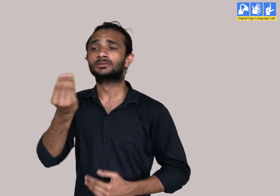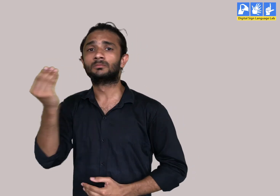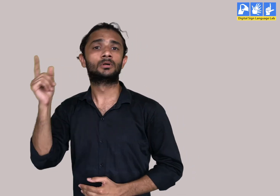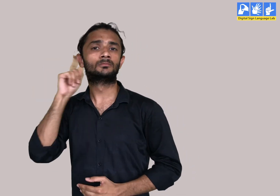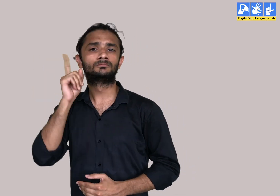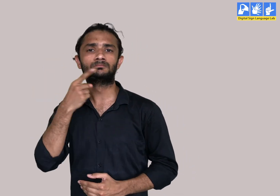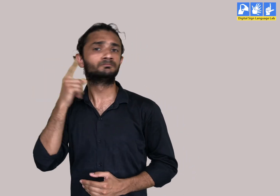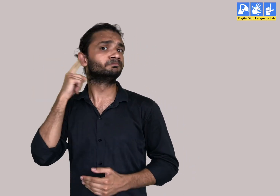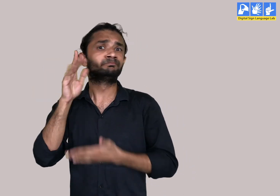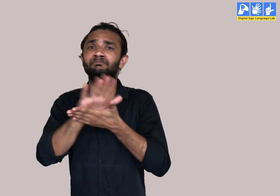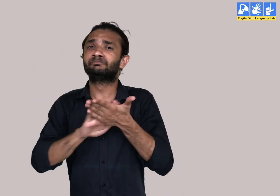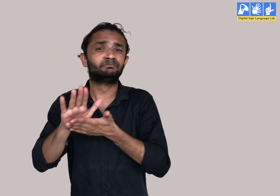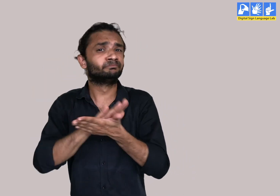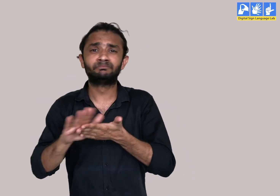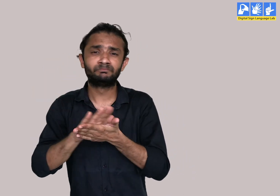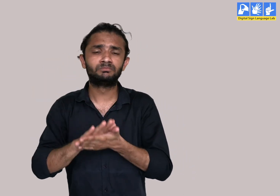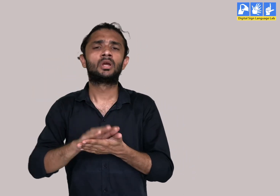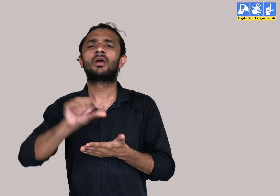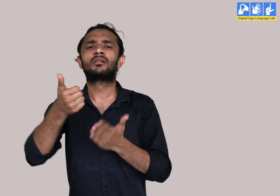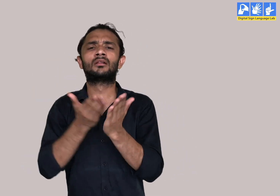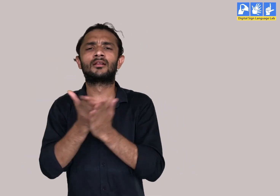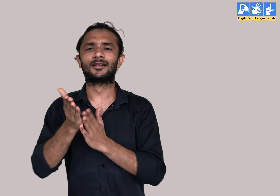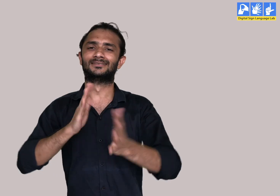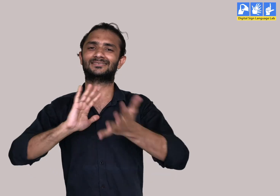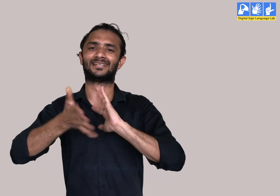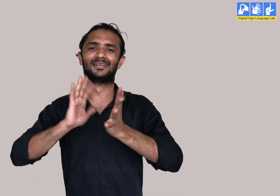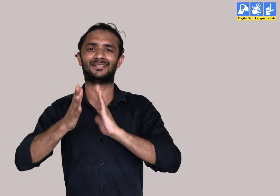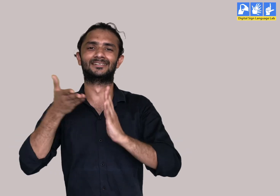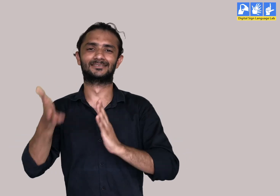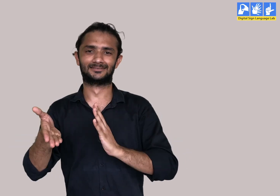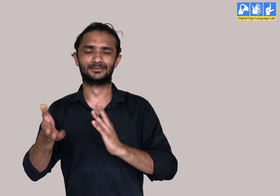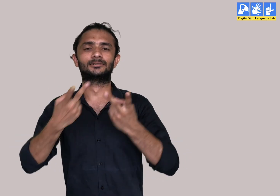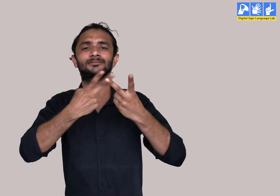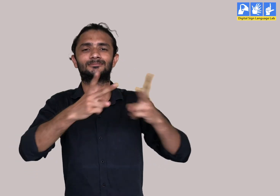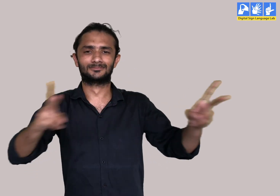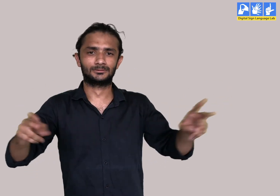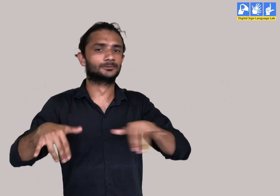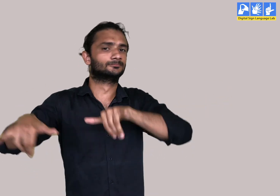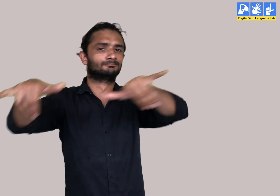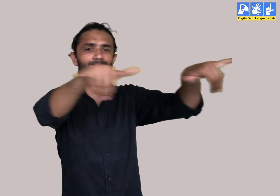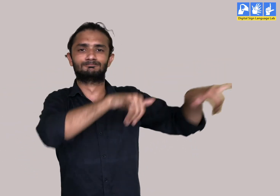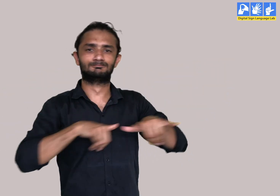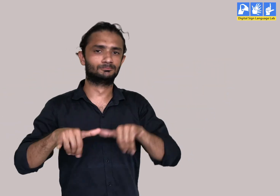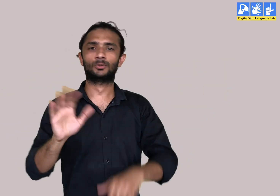and some have profound hearing loss which do not hear anything and often rely on sign language.